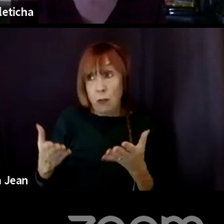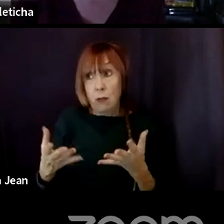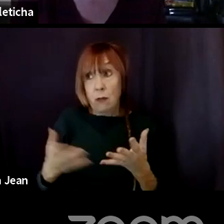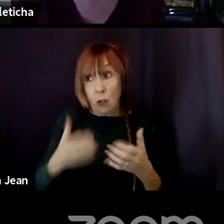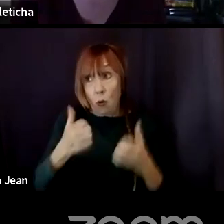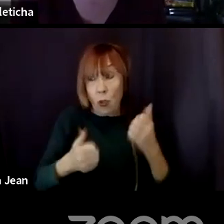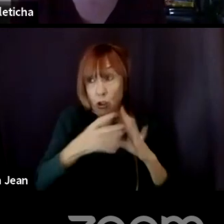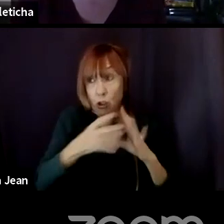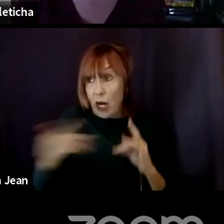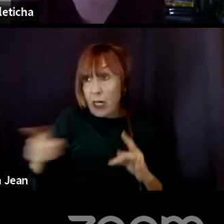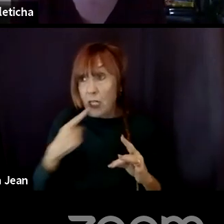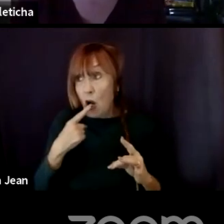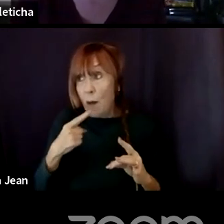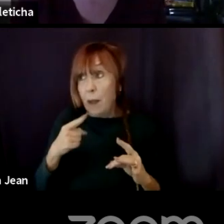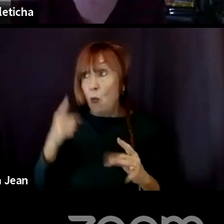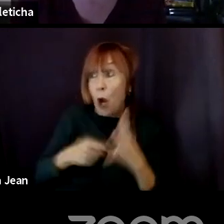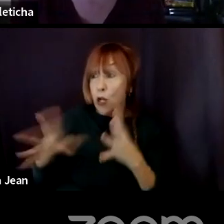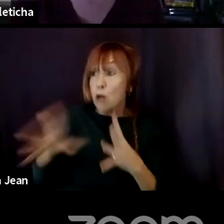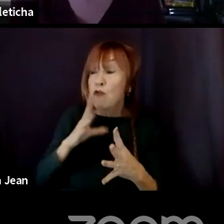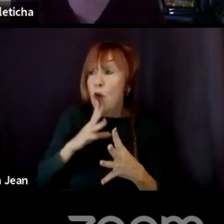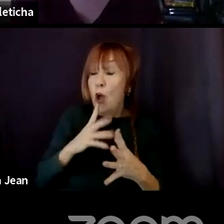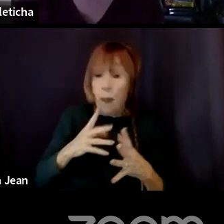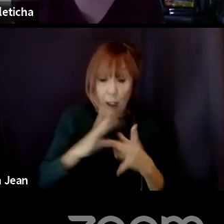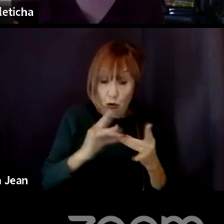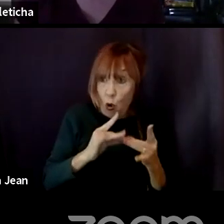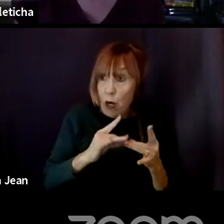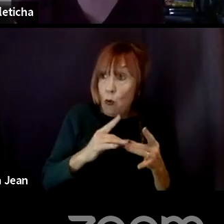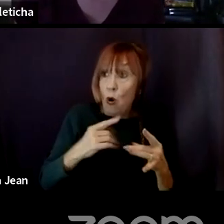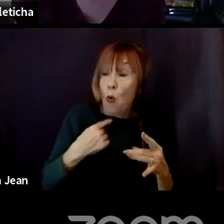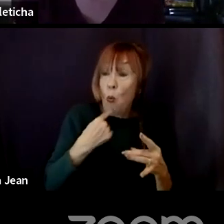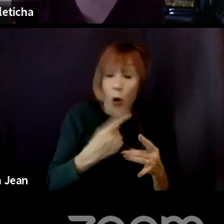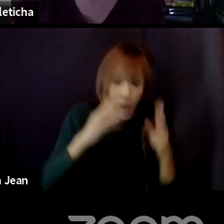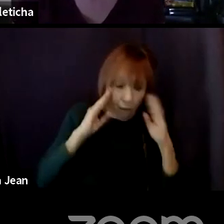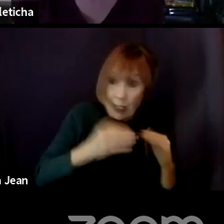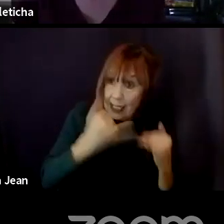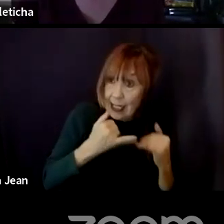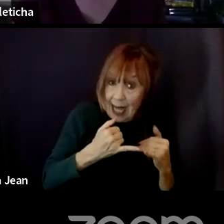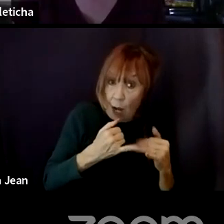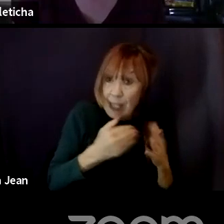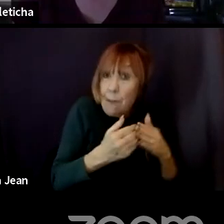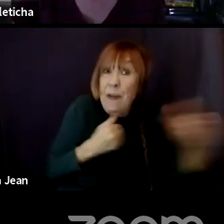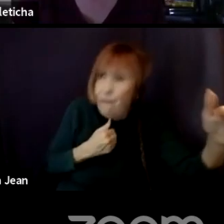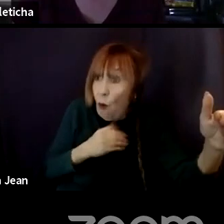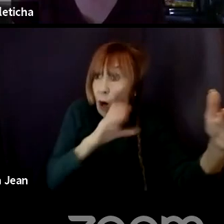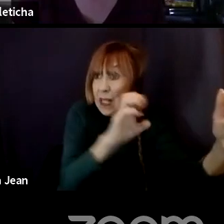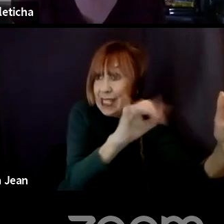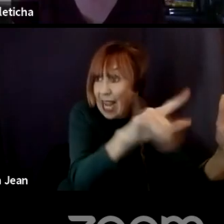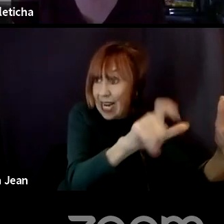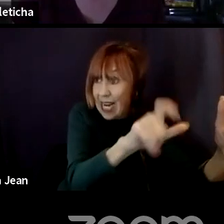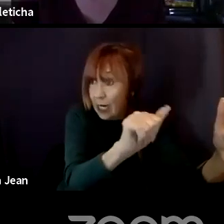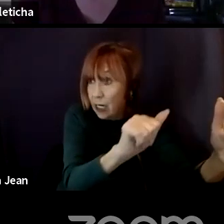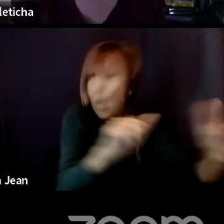You know what I mean, so that happens a lot, for sure. Yeah, anybody else have skillful ways